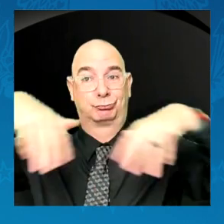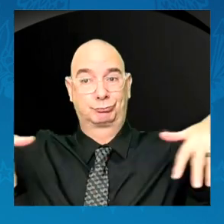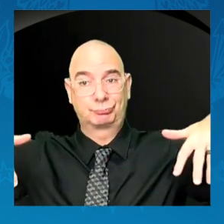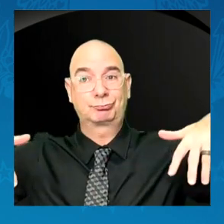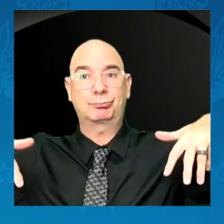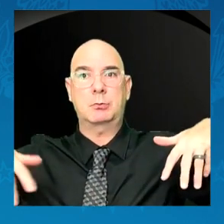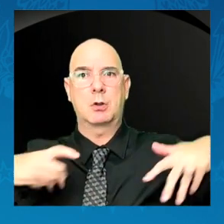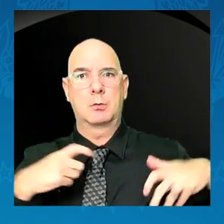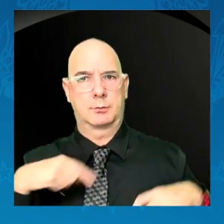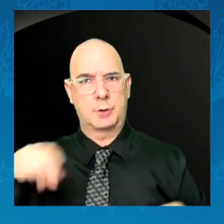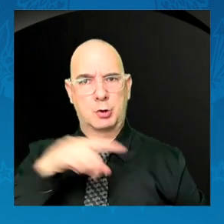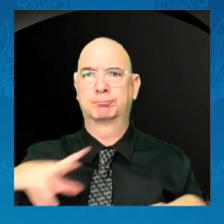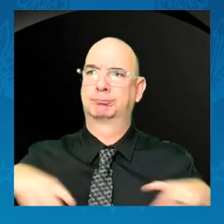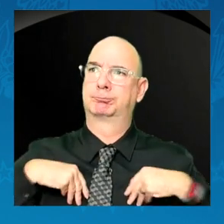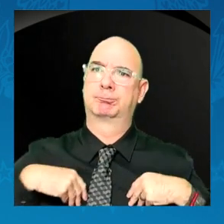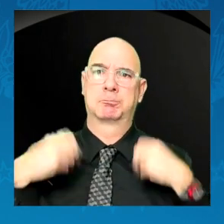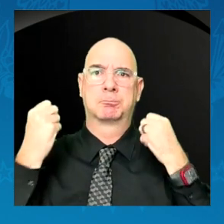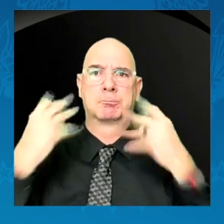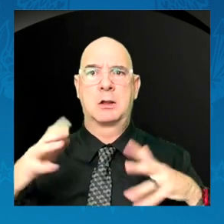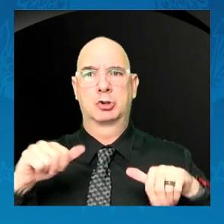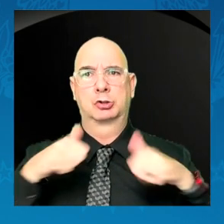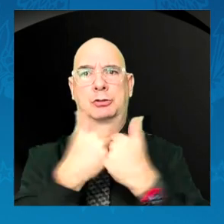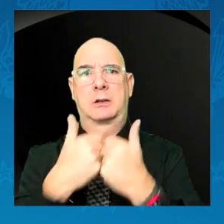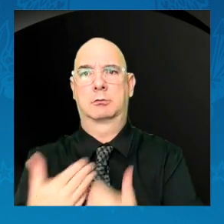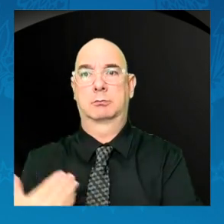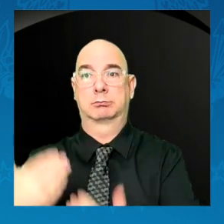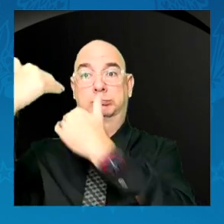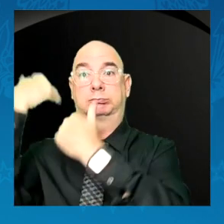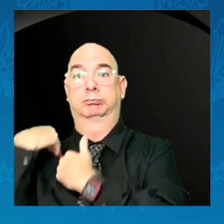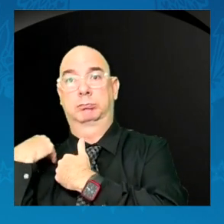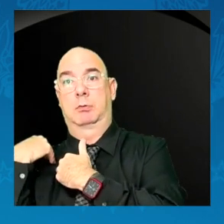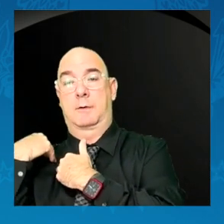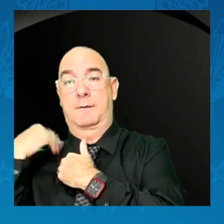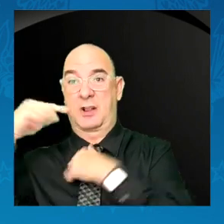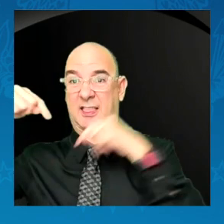in these days of various priorities and crises,